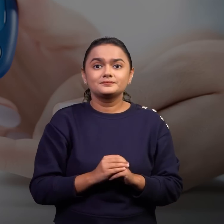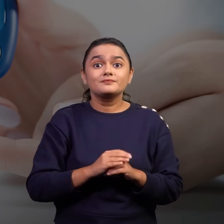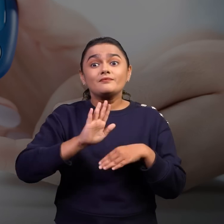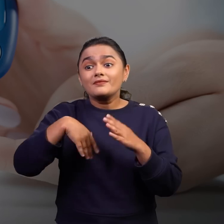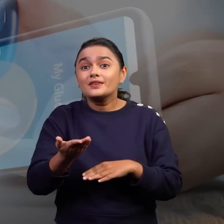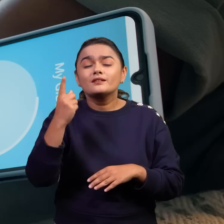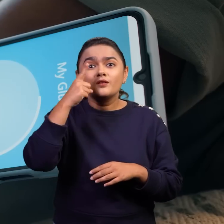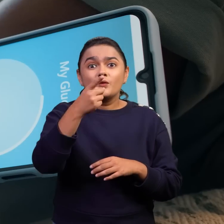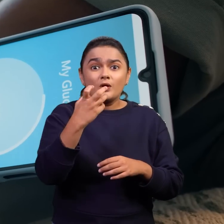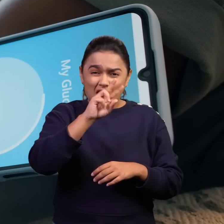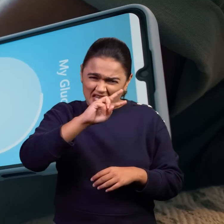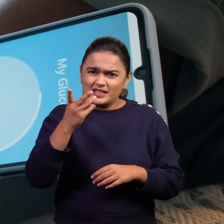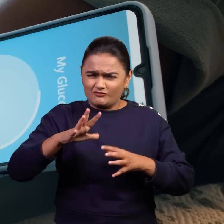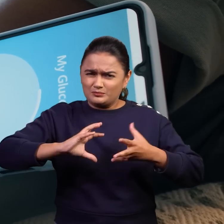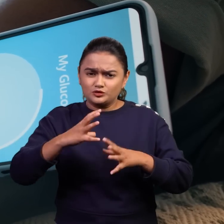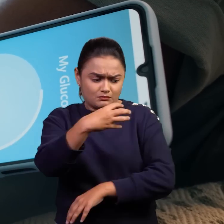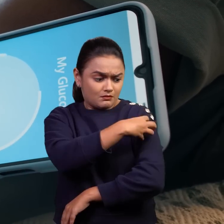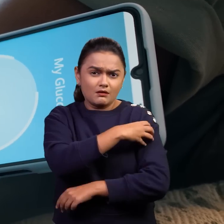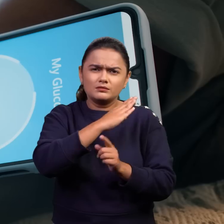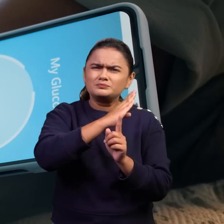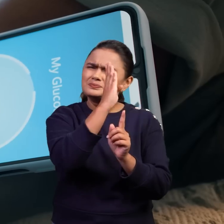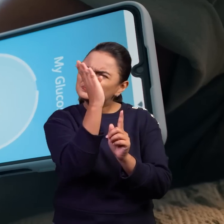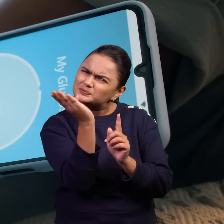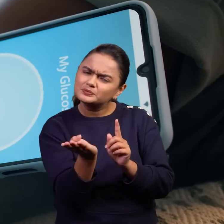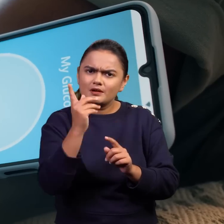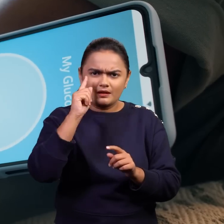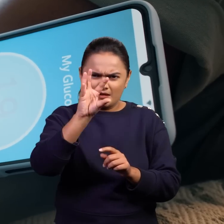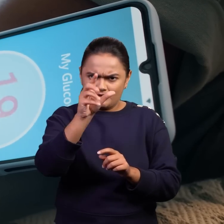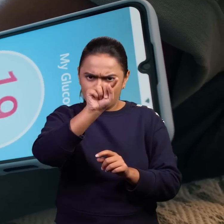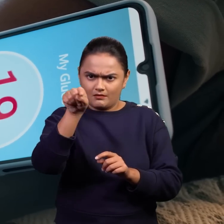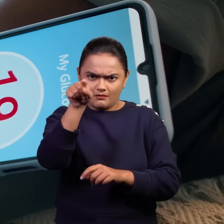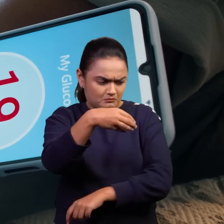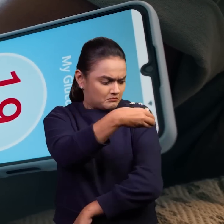The other option is continuous glucose monitoring. A round patch is placed on your arm